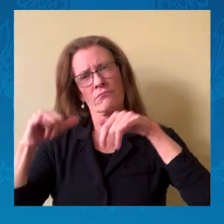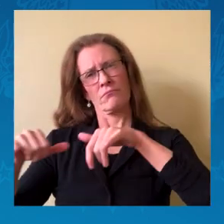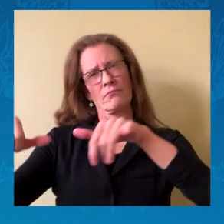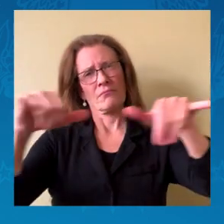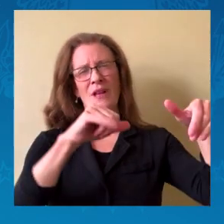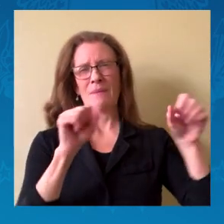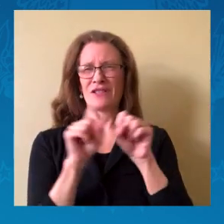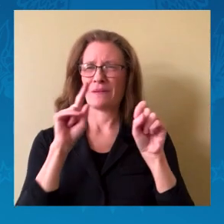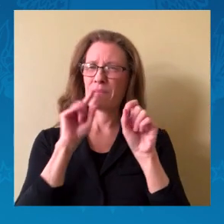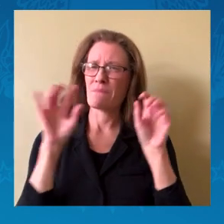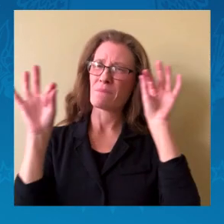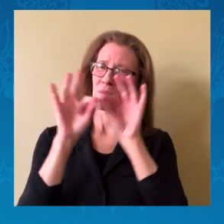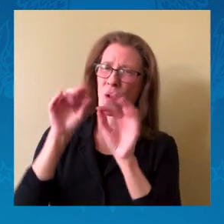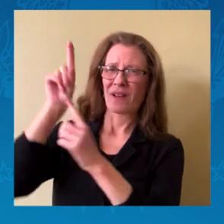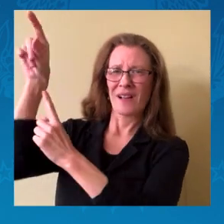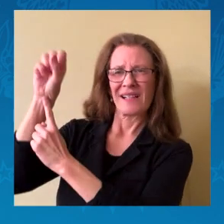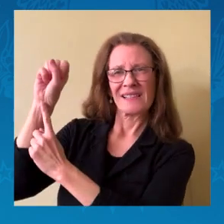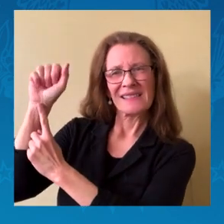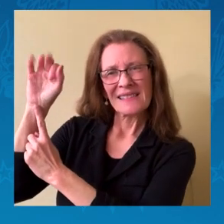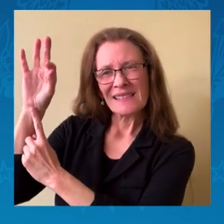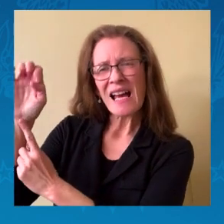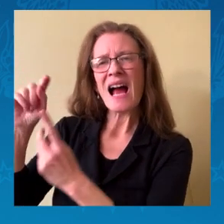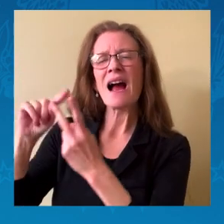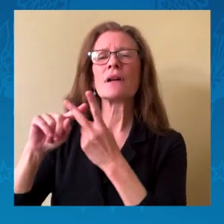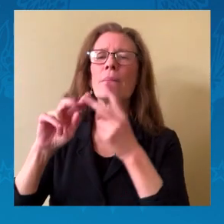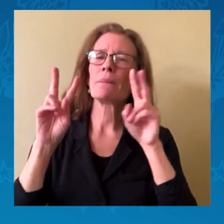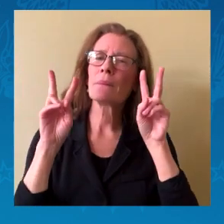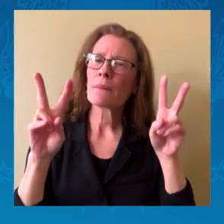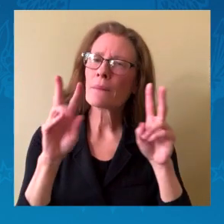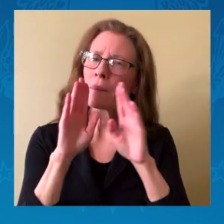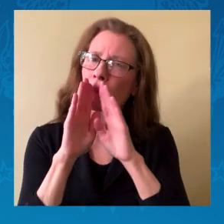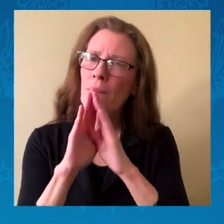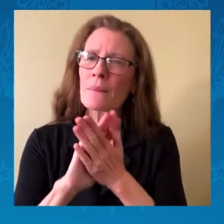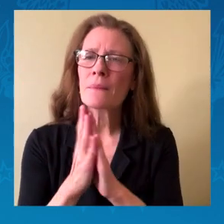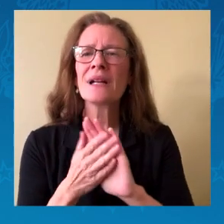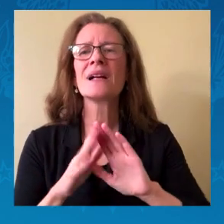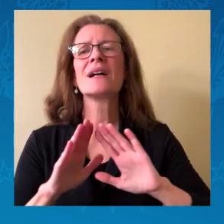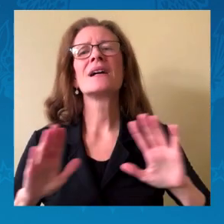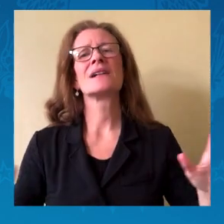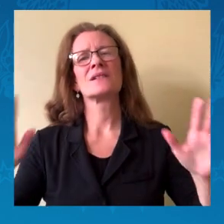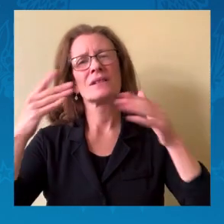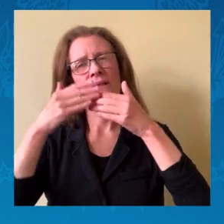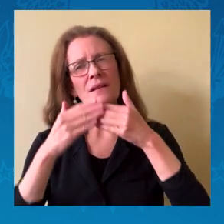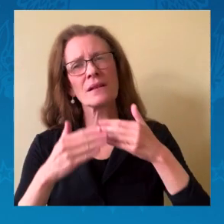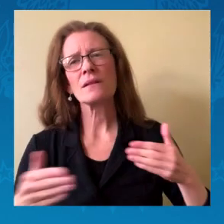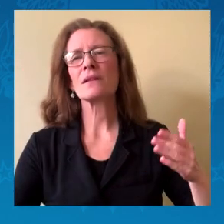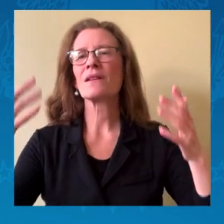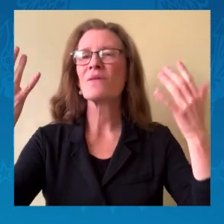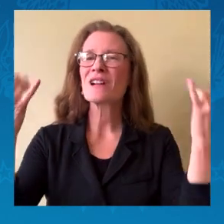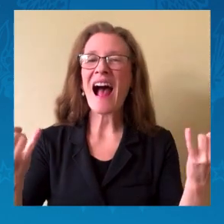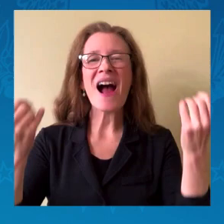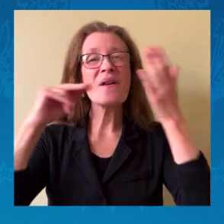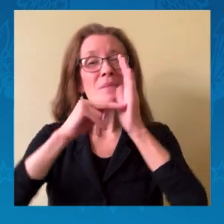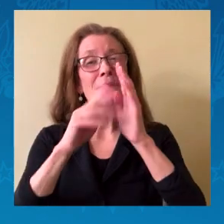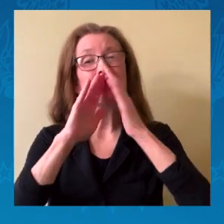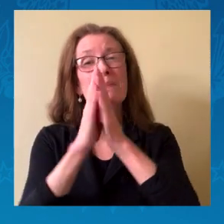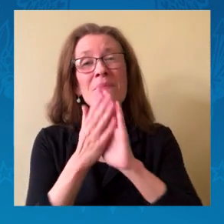to exploration, science and commercial activities in space. Throughout all our work on sustainability,